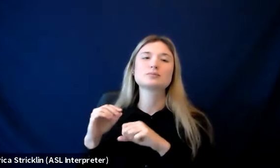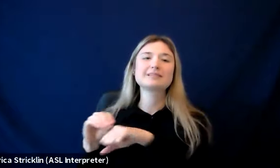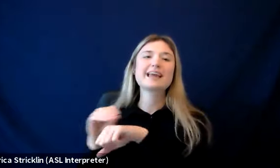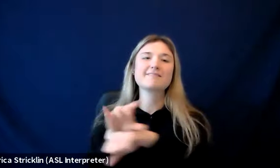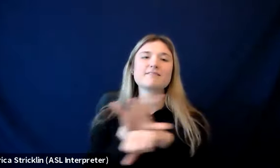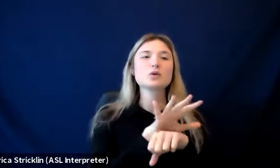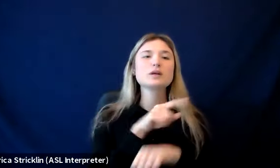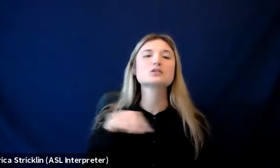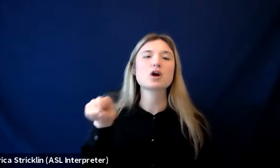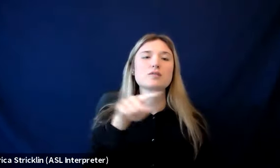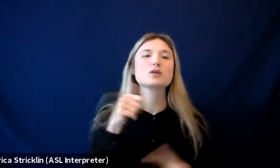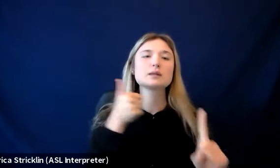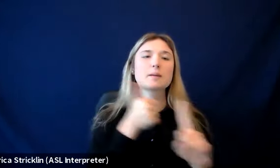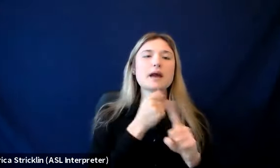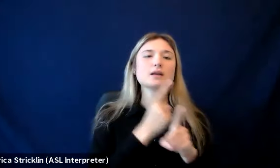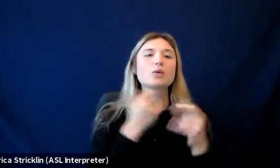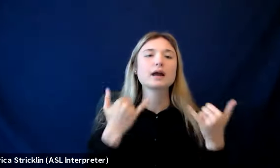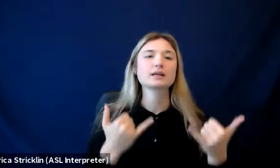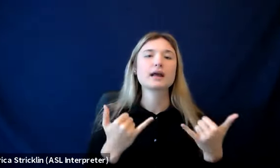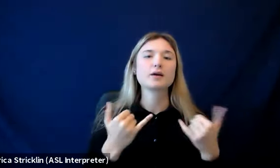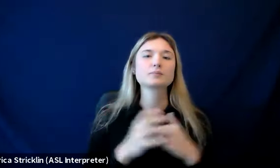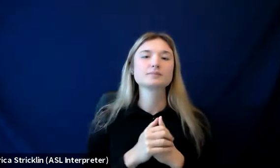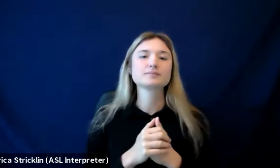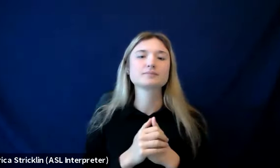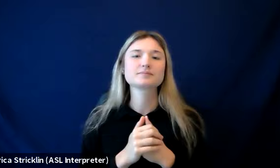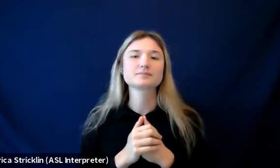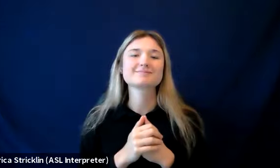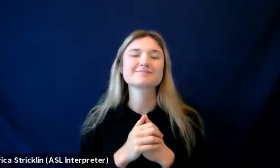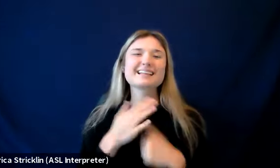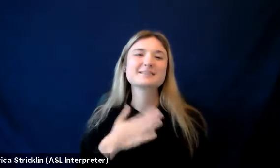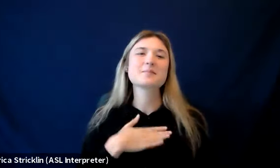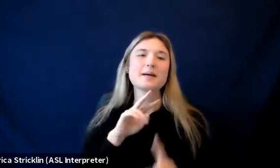Right now, you know, as we're experienced so that's that's my take on it.